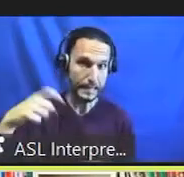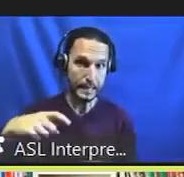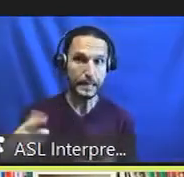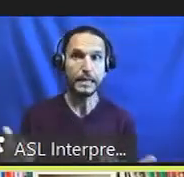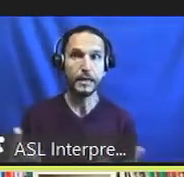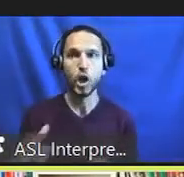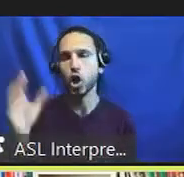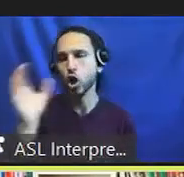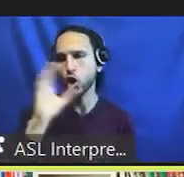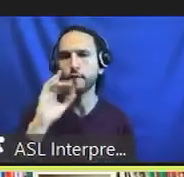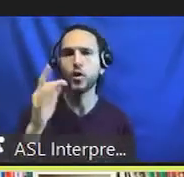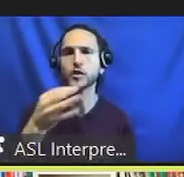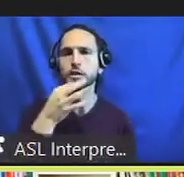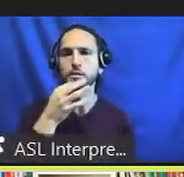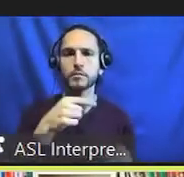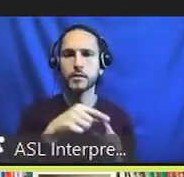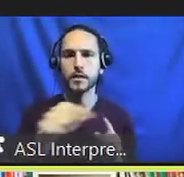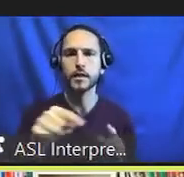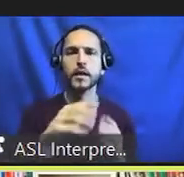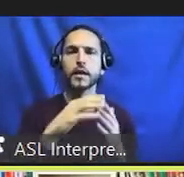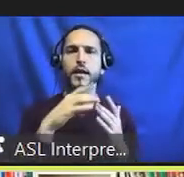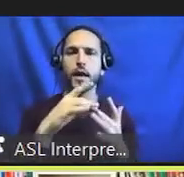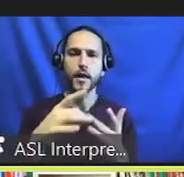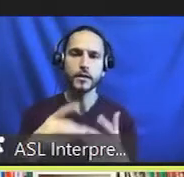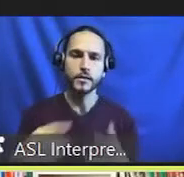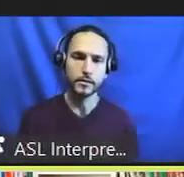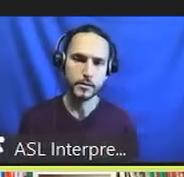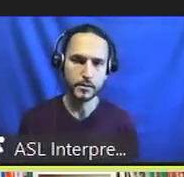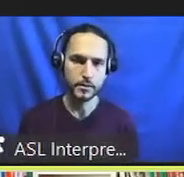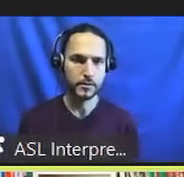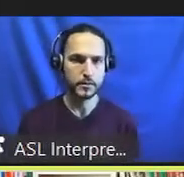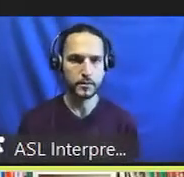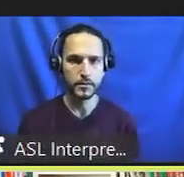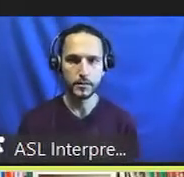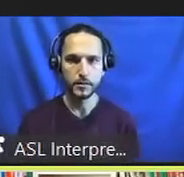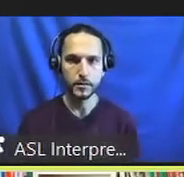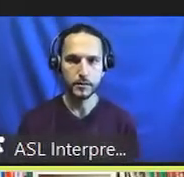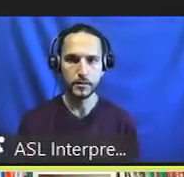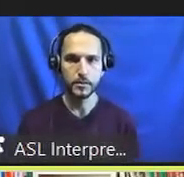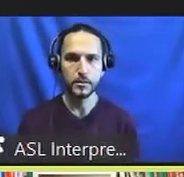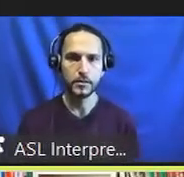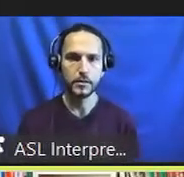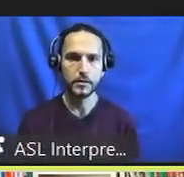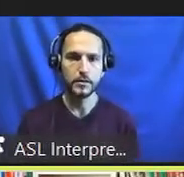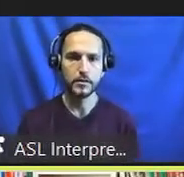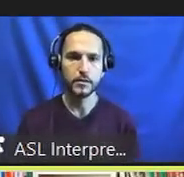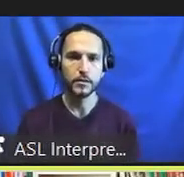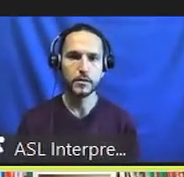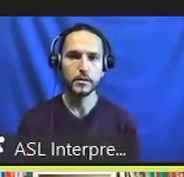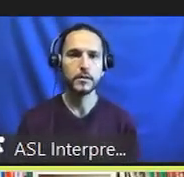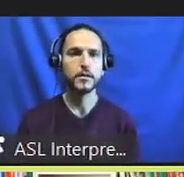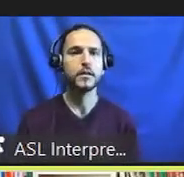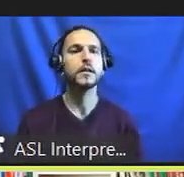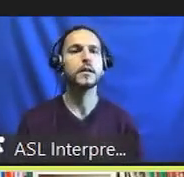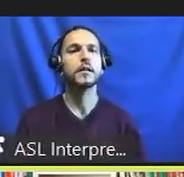And they're looking for experience-based guidance. So that really brings me to the next slide--